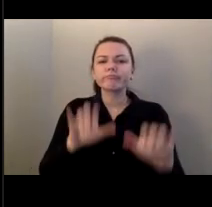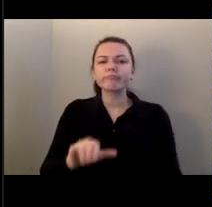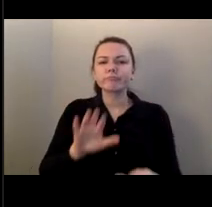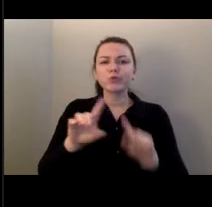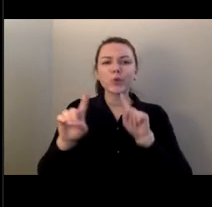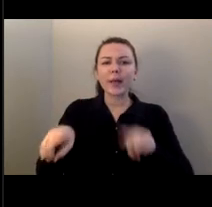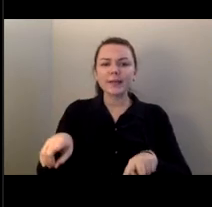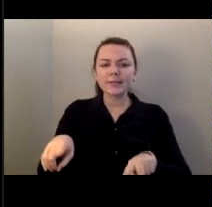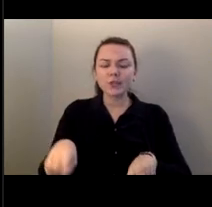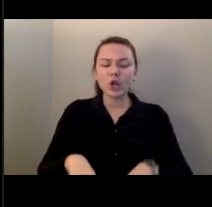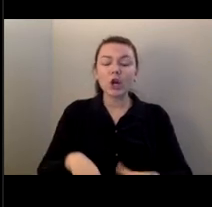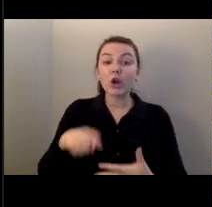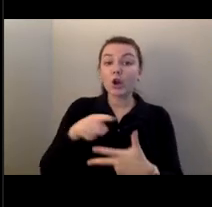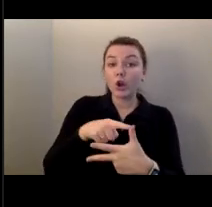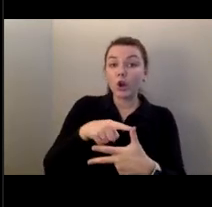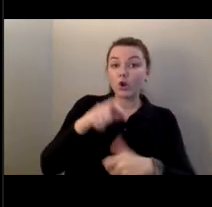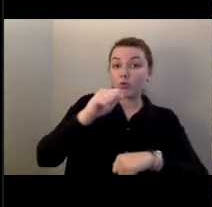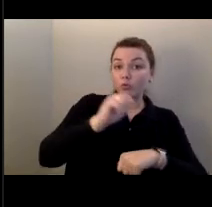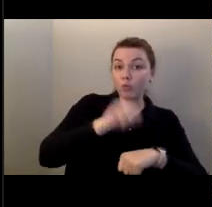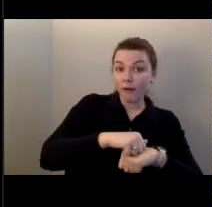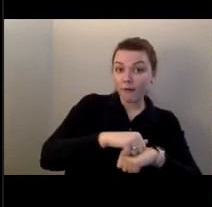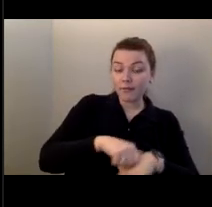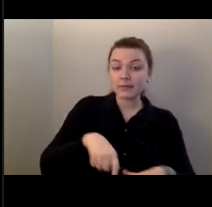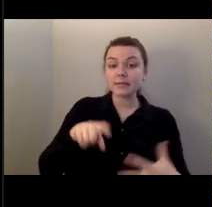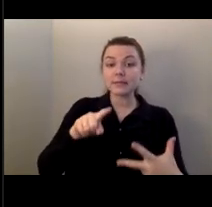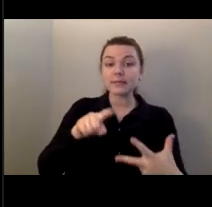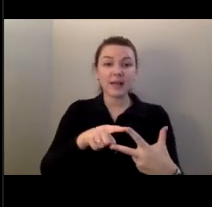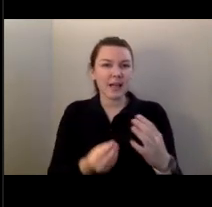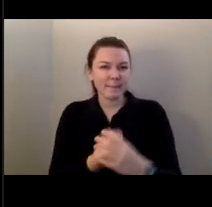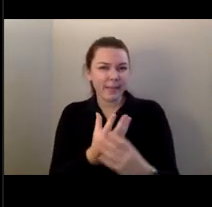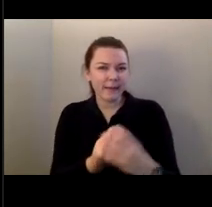Rocks, plants, or animals?